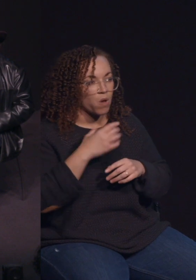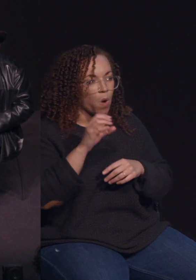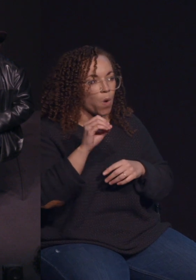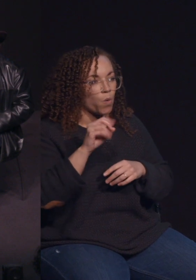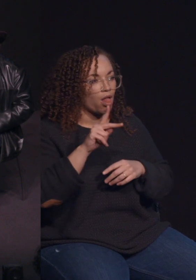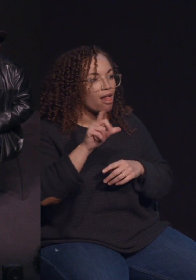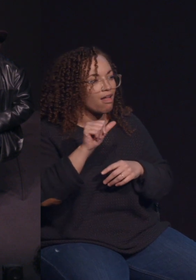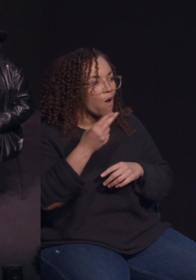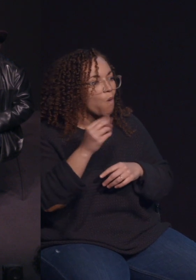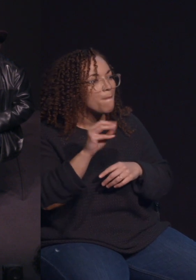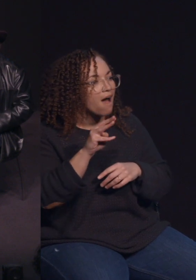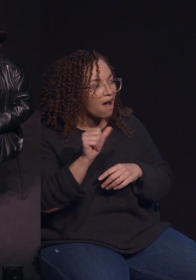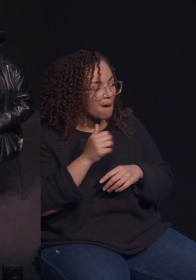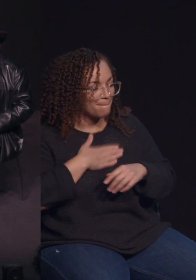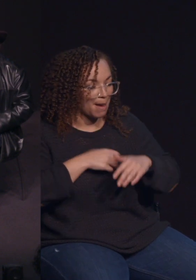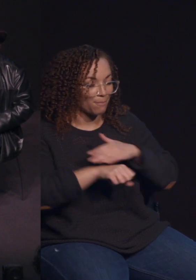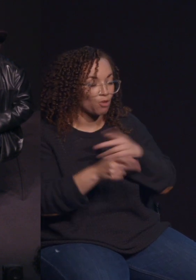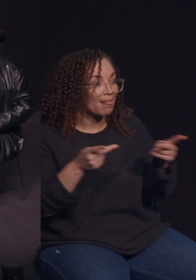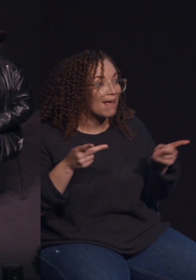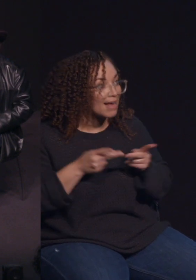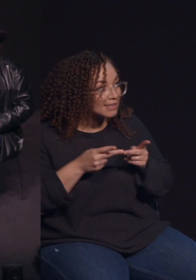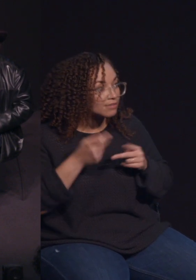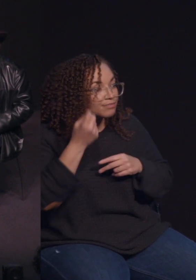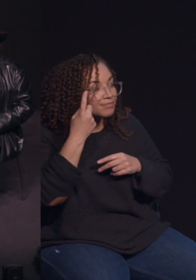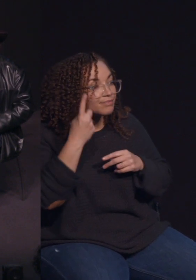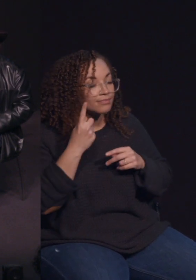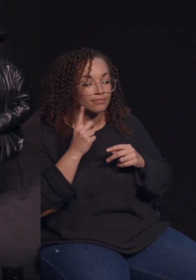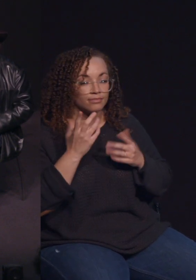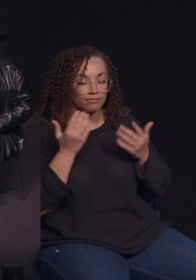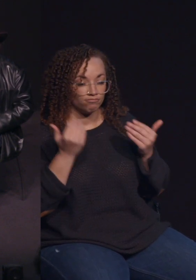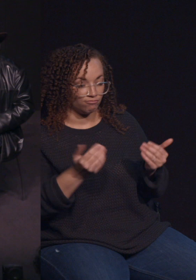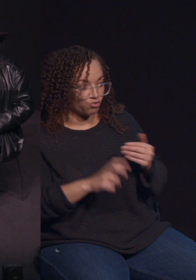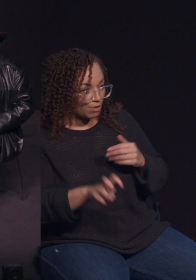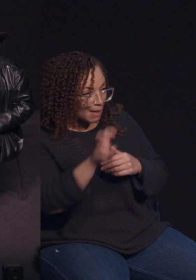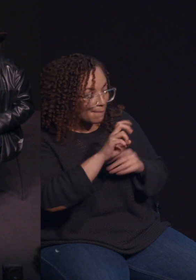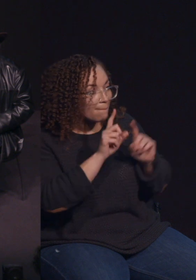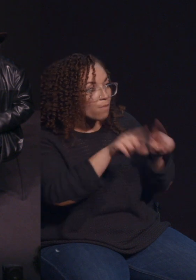that when we made a trip to Idabel, it took half a day, you know, to get there.